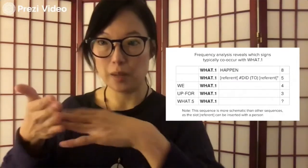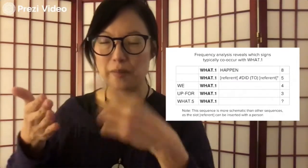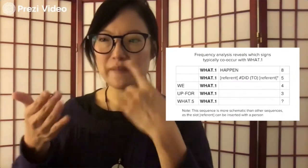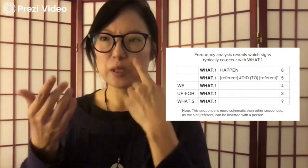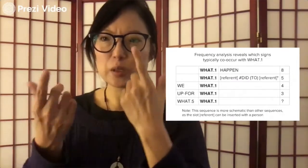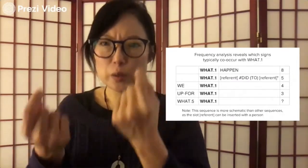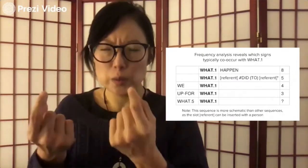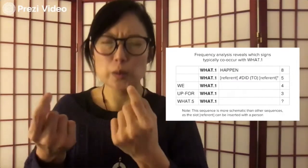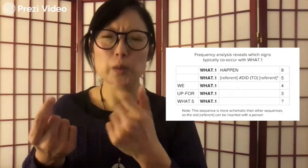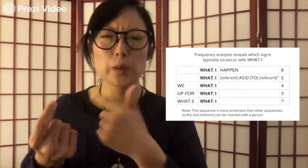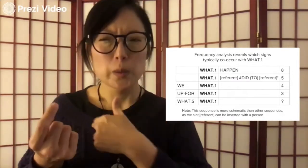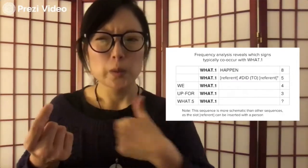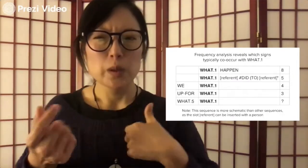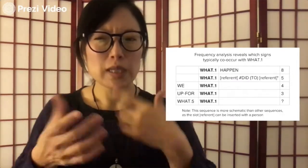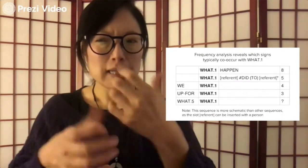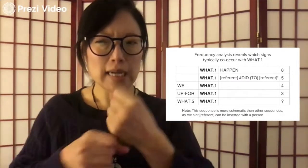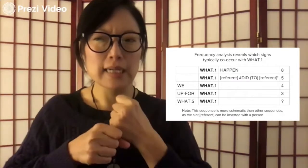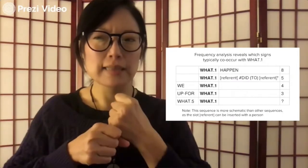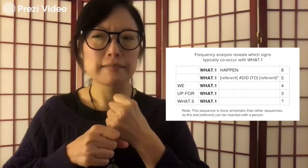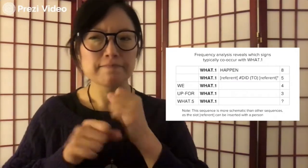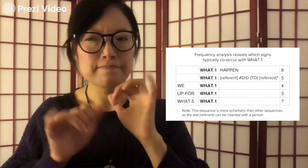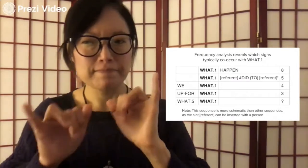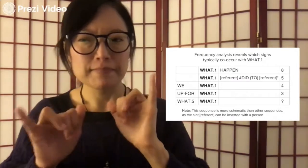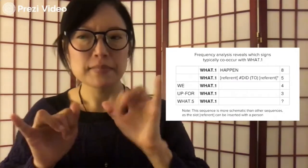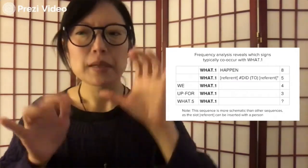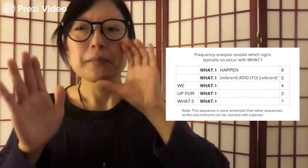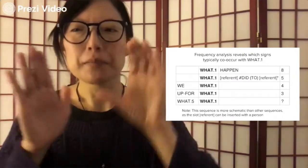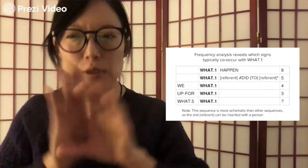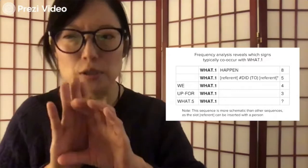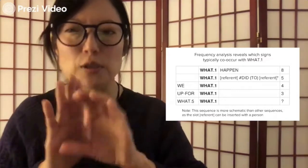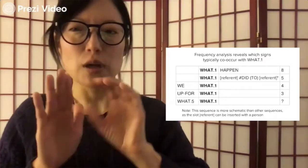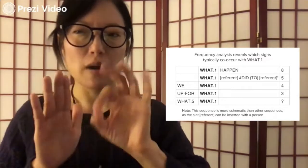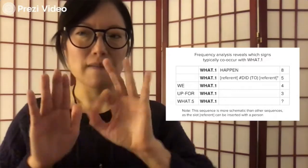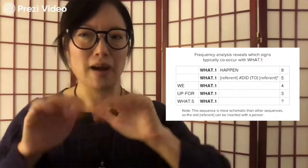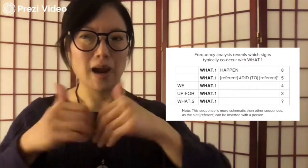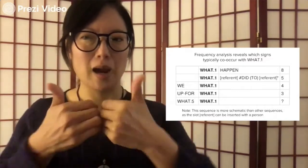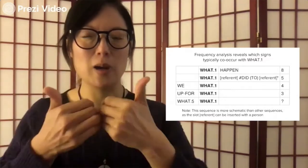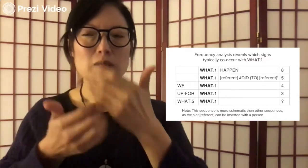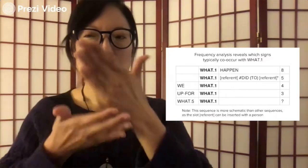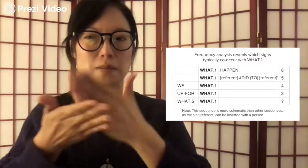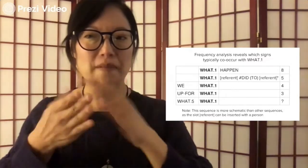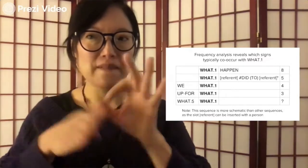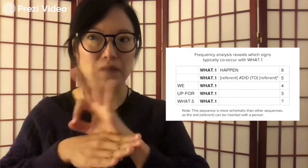comparison to the table of WHAT.do we get somewhat of a